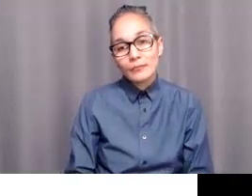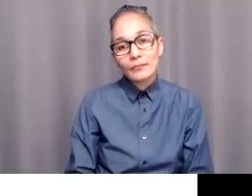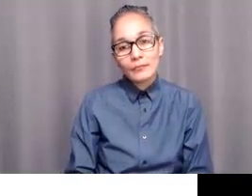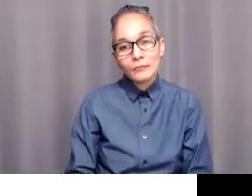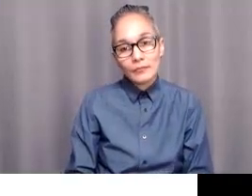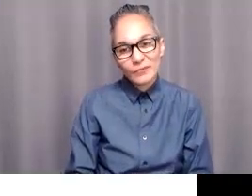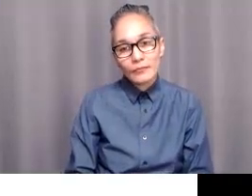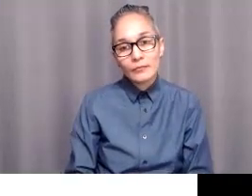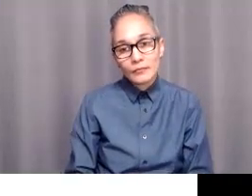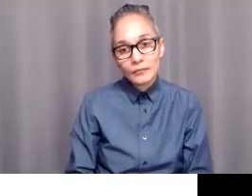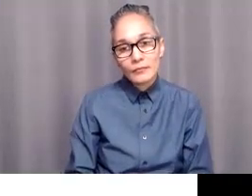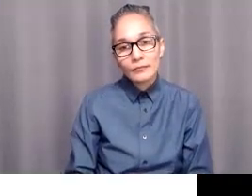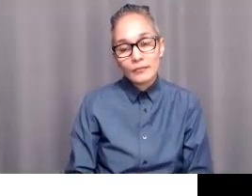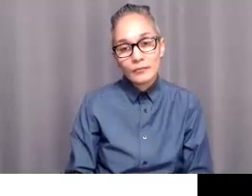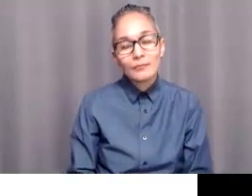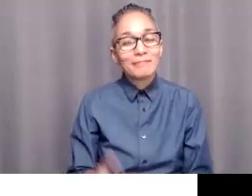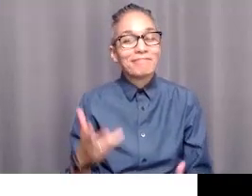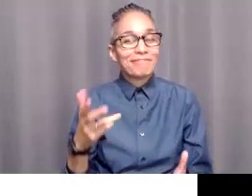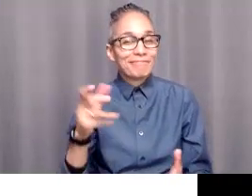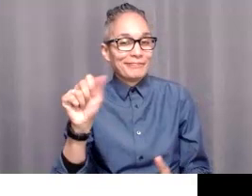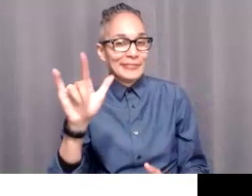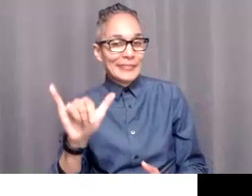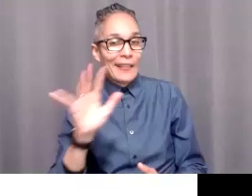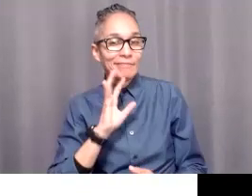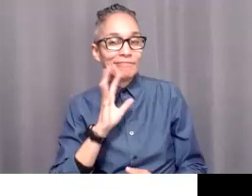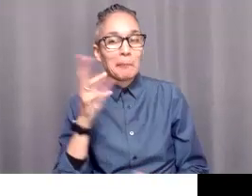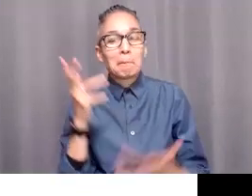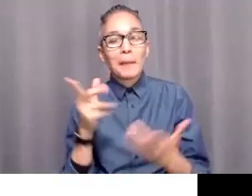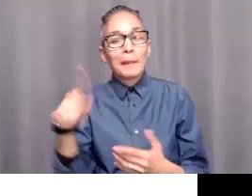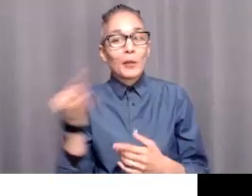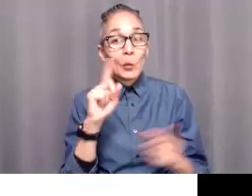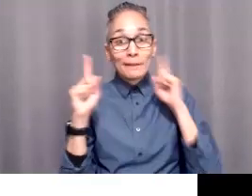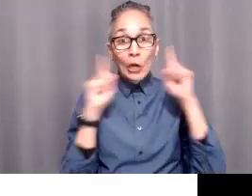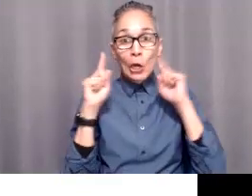they're, you know, you may have heard because, at first when the accreditation team was first